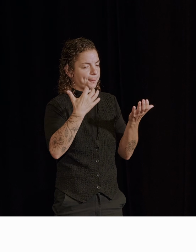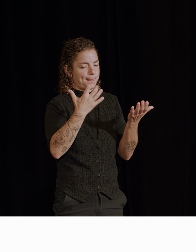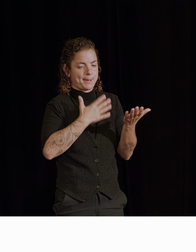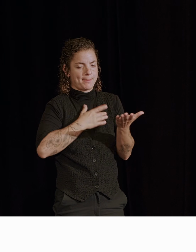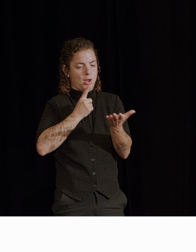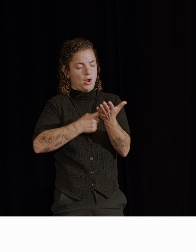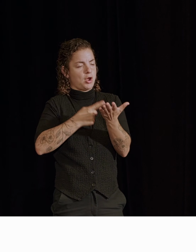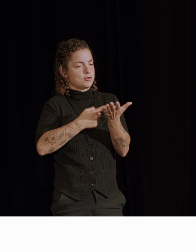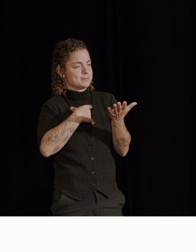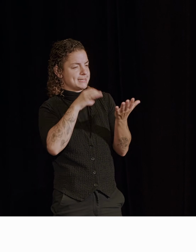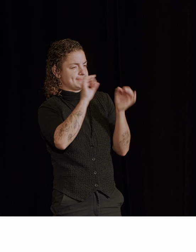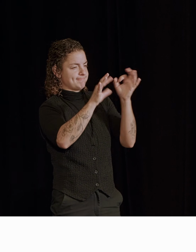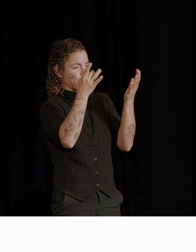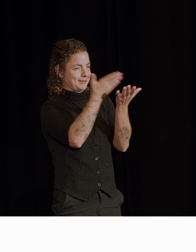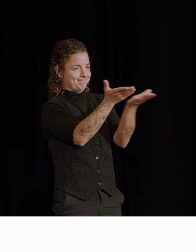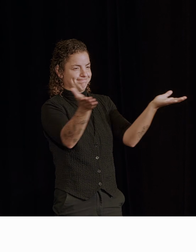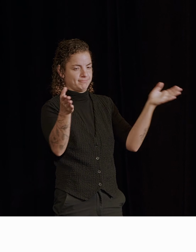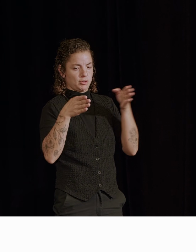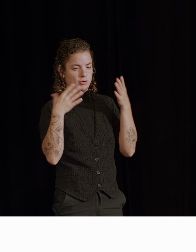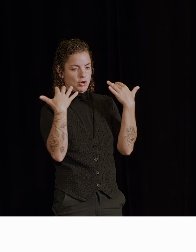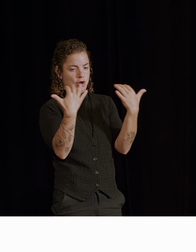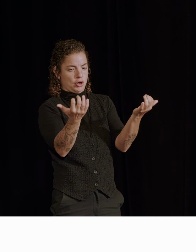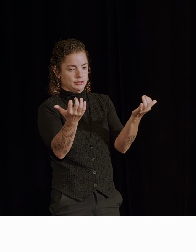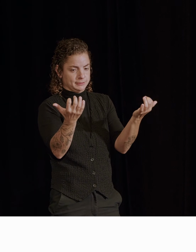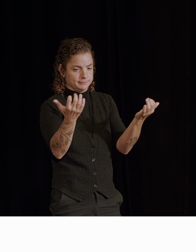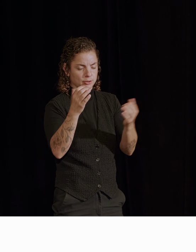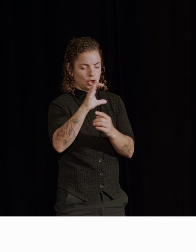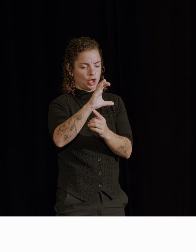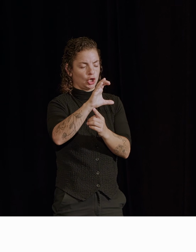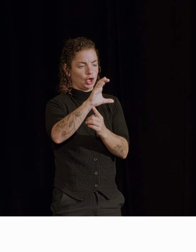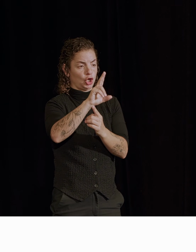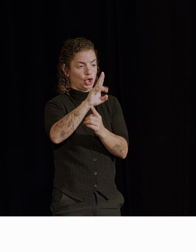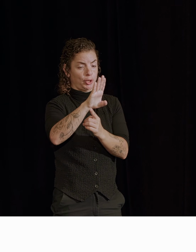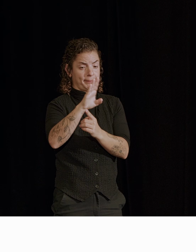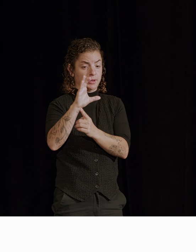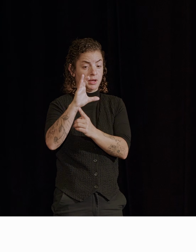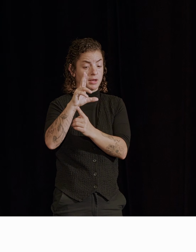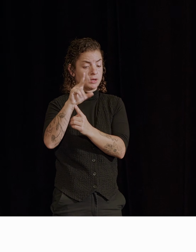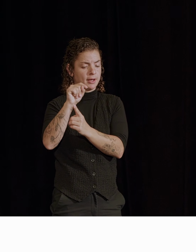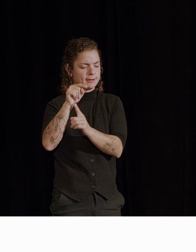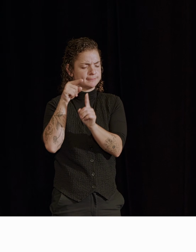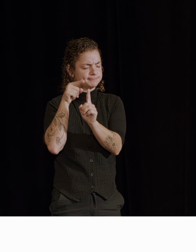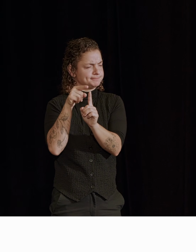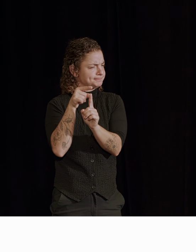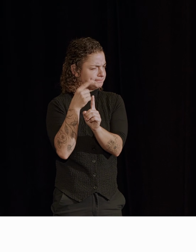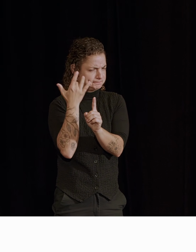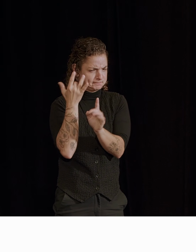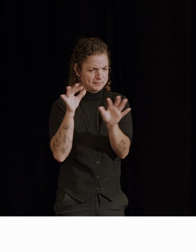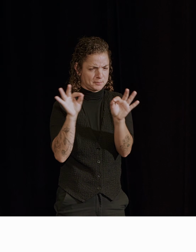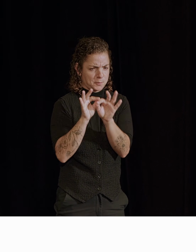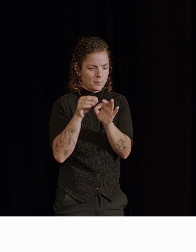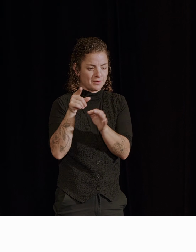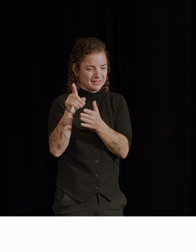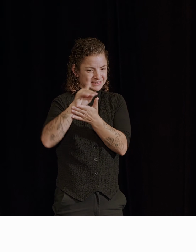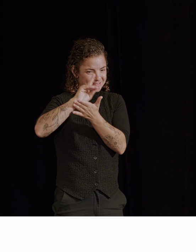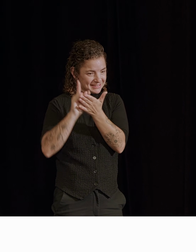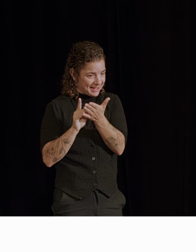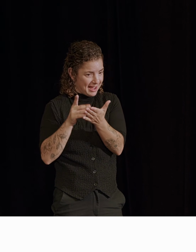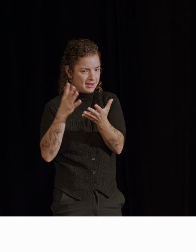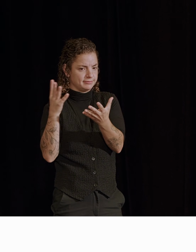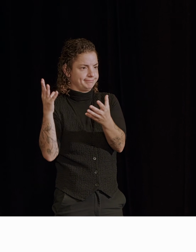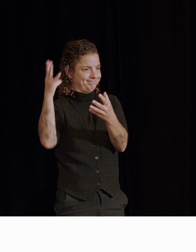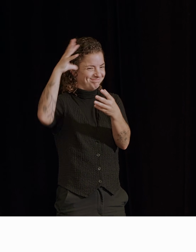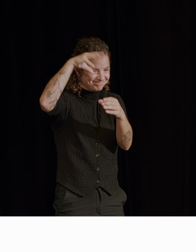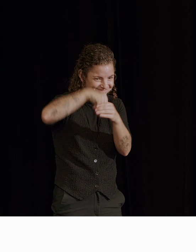The curb cut, as most of you know, was designed and incorporated into US cities and now in much